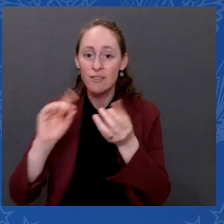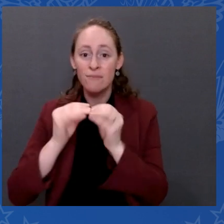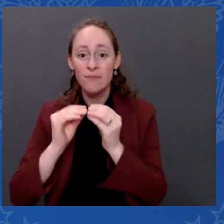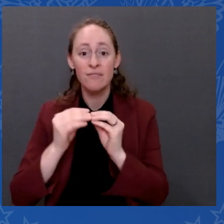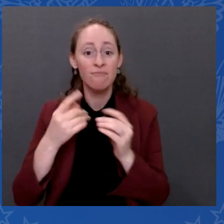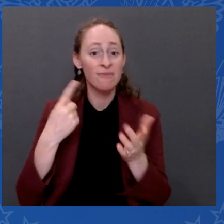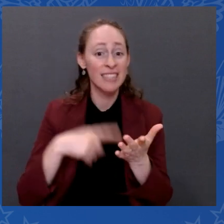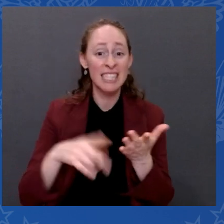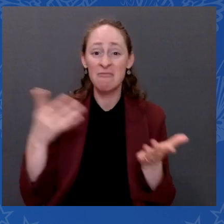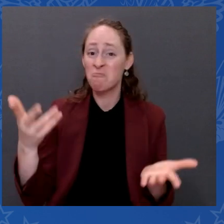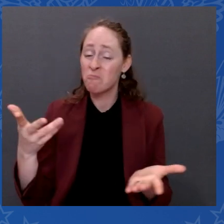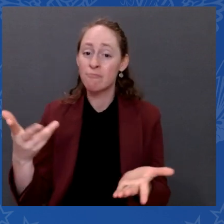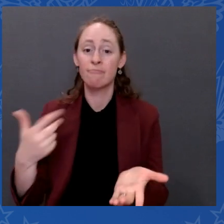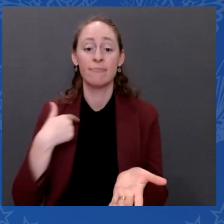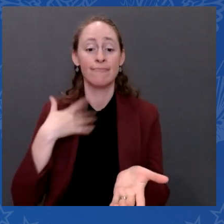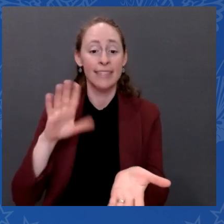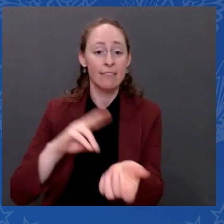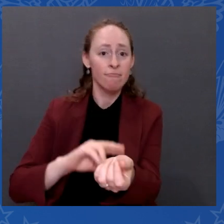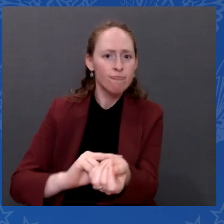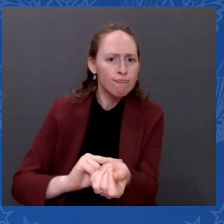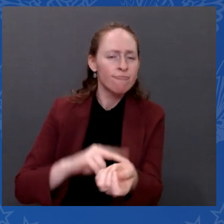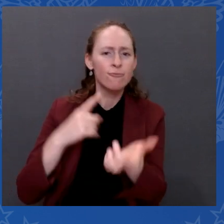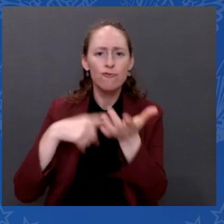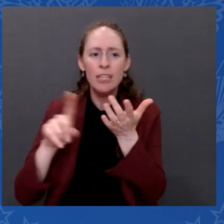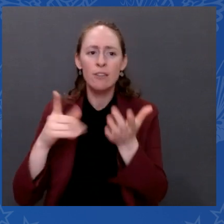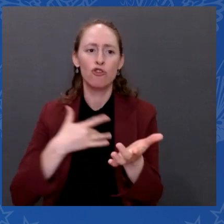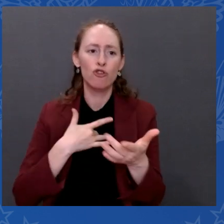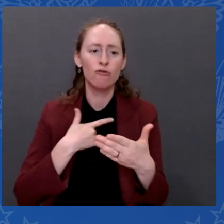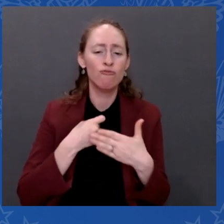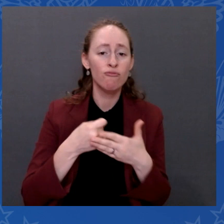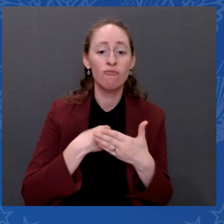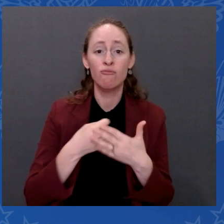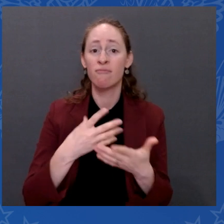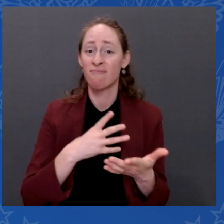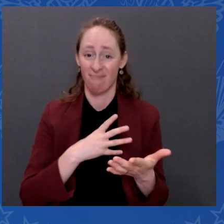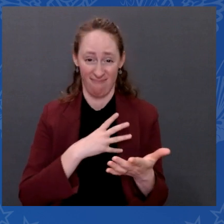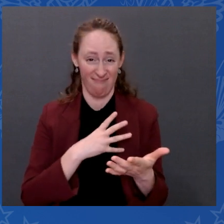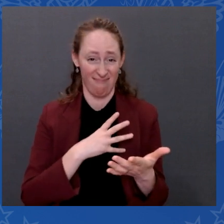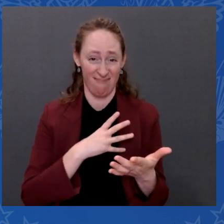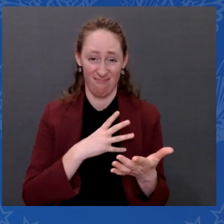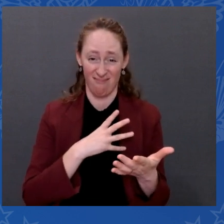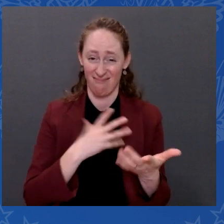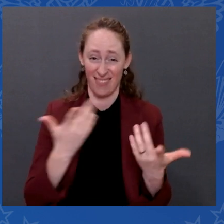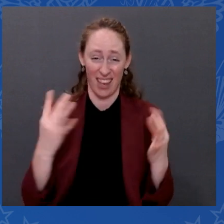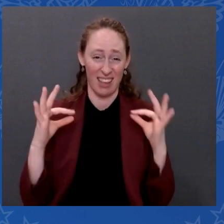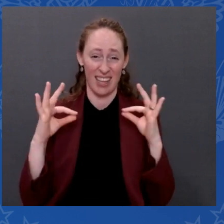I mean, just across the board. And so far, everything is good. I mean, everything is on the button.